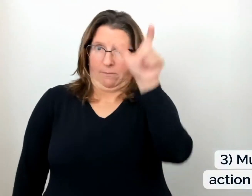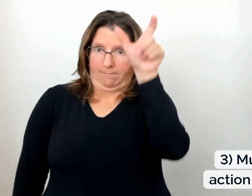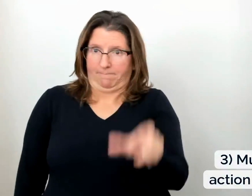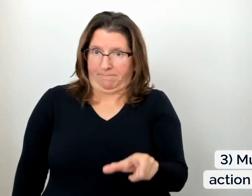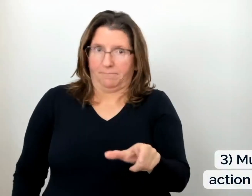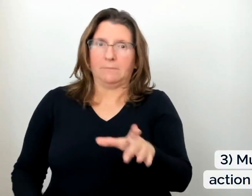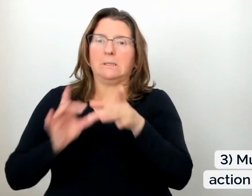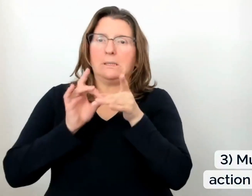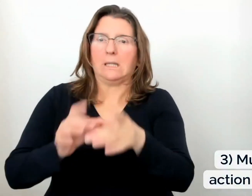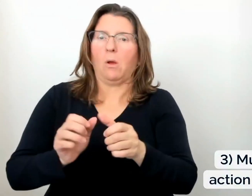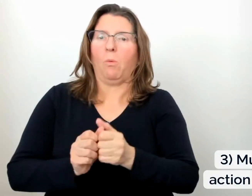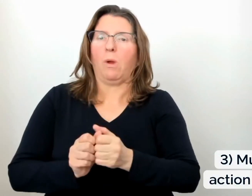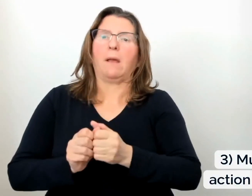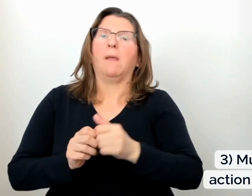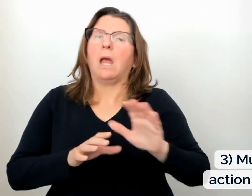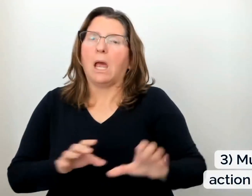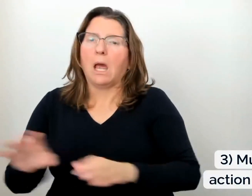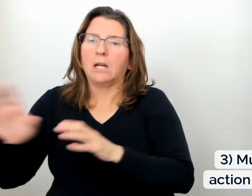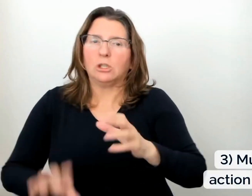The third principle is 'action and expression.'